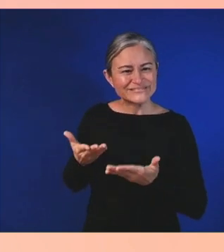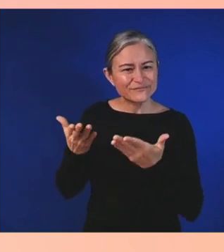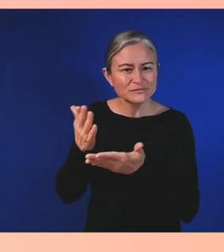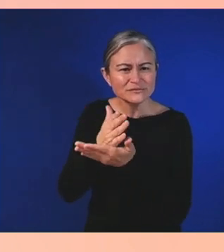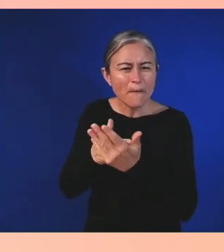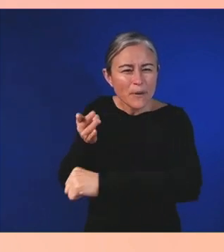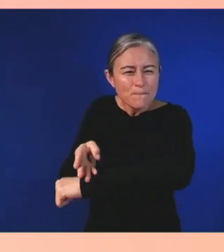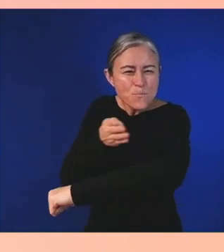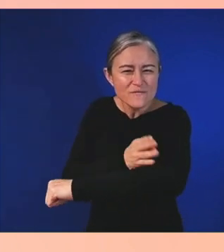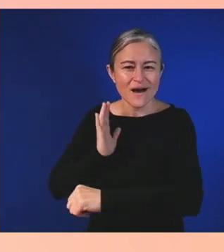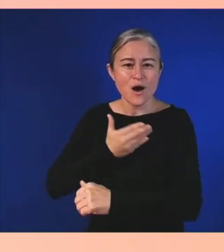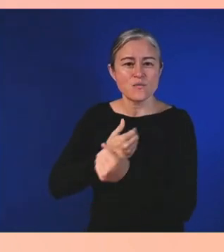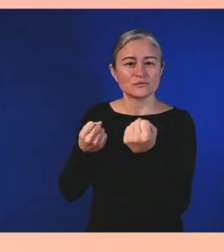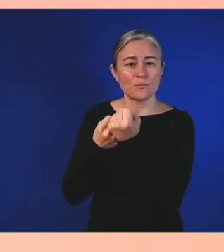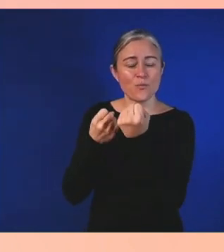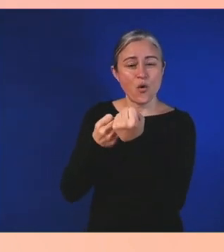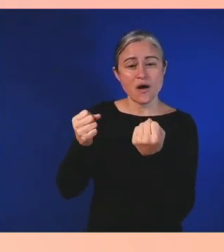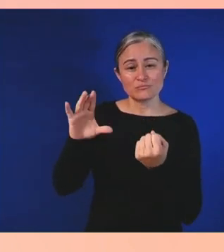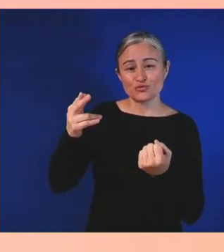and sites like support.xbox.com,